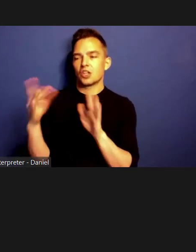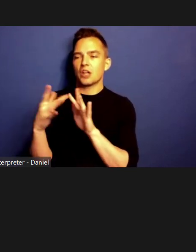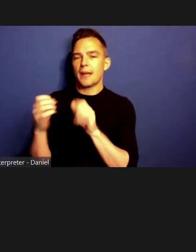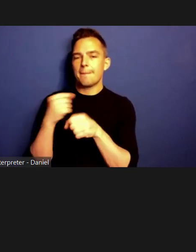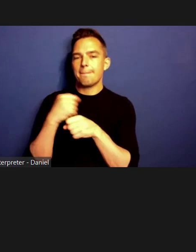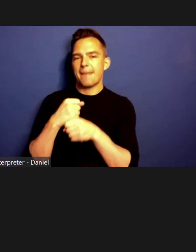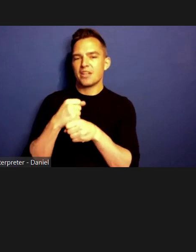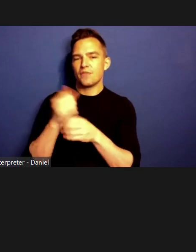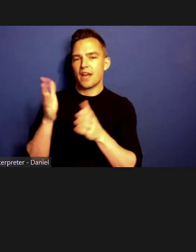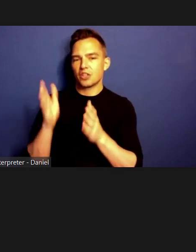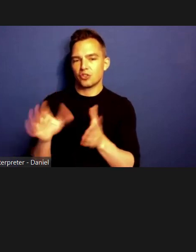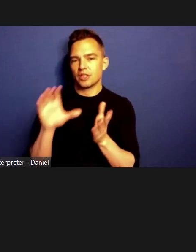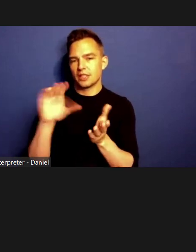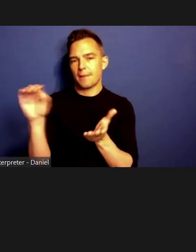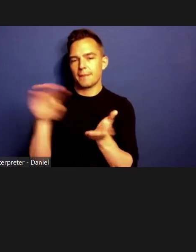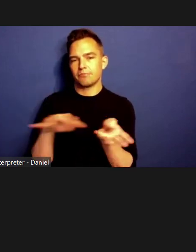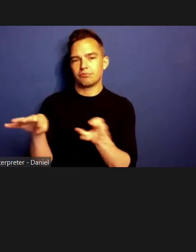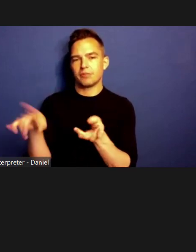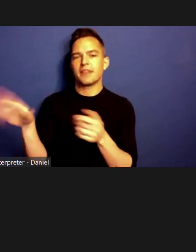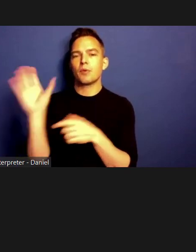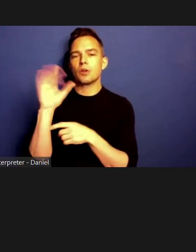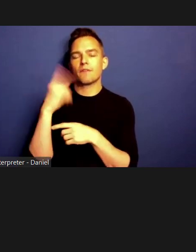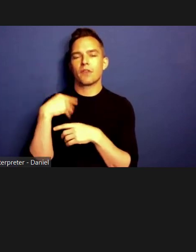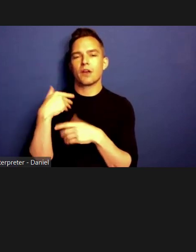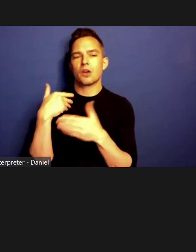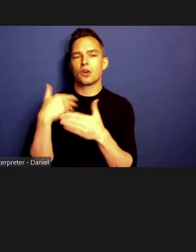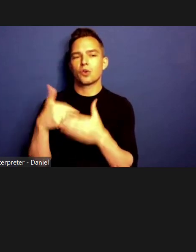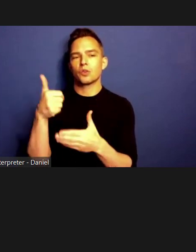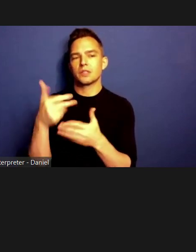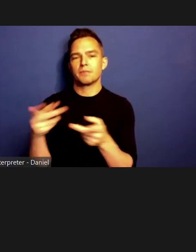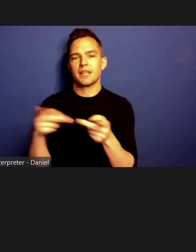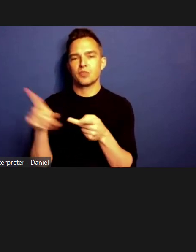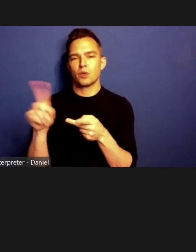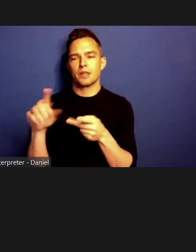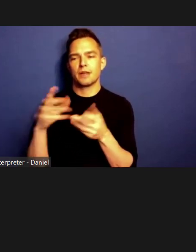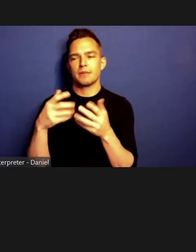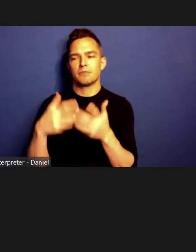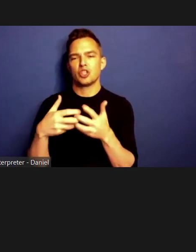have them find the closest place for that machine to be serviced.